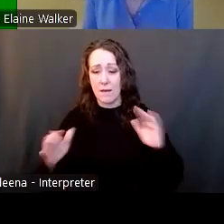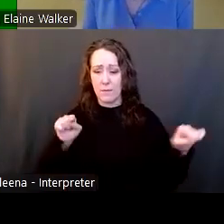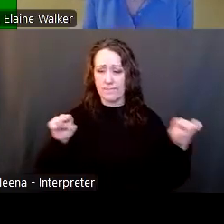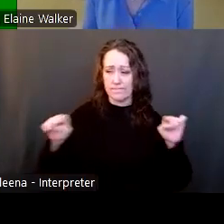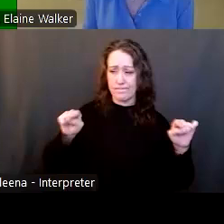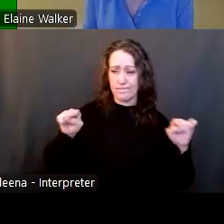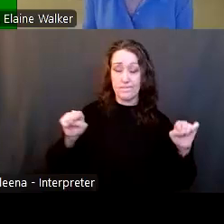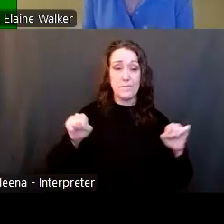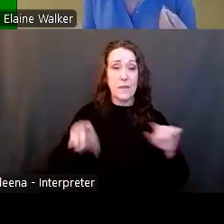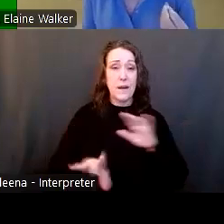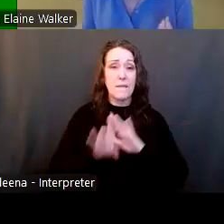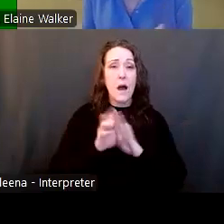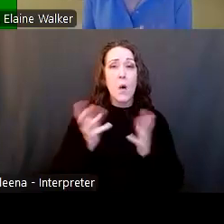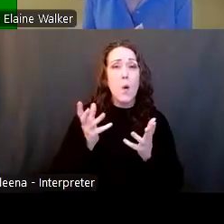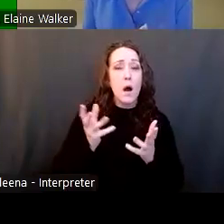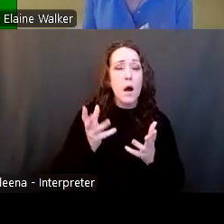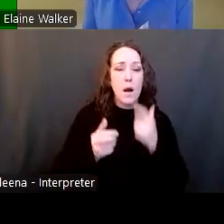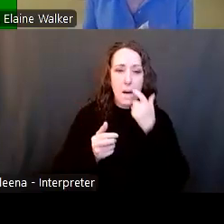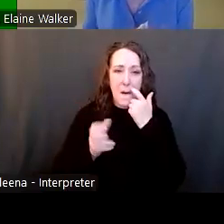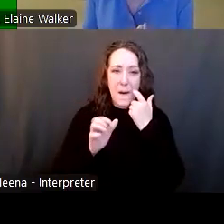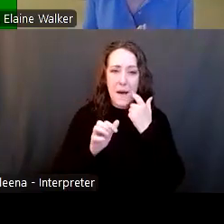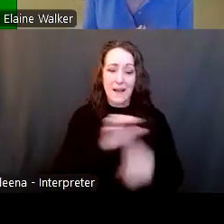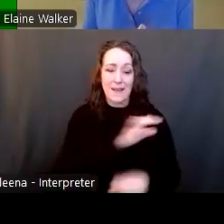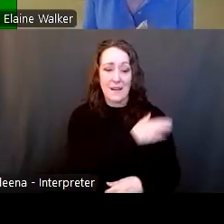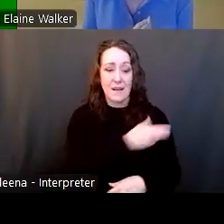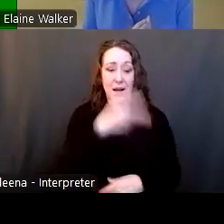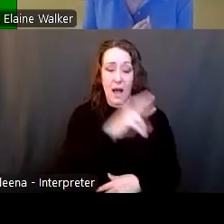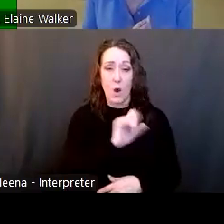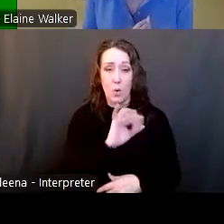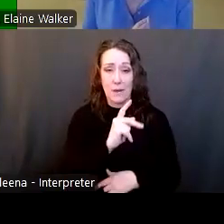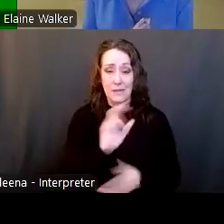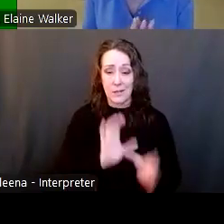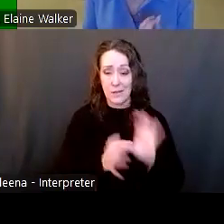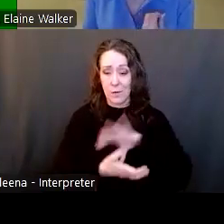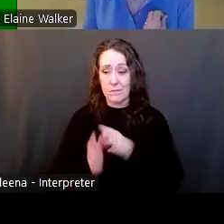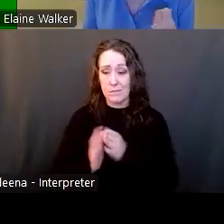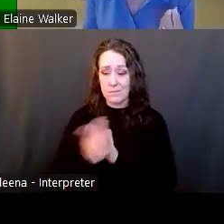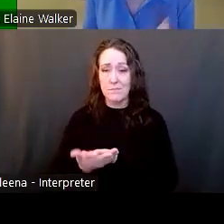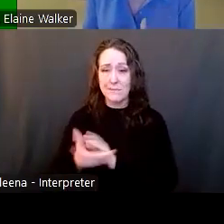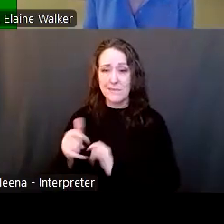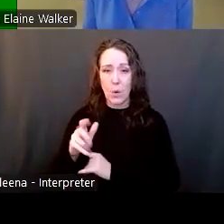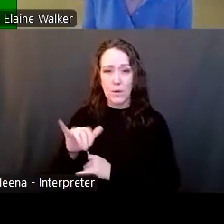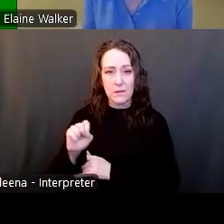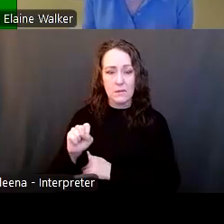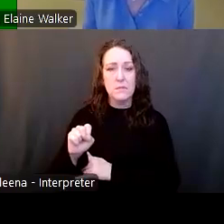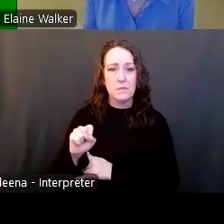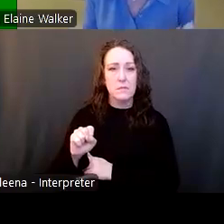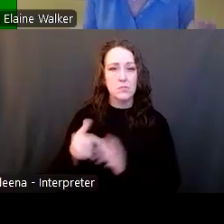found is that the clinical high-risk subjects who converted to psychosis showed had shown a higher